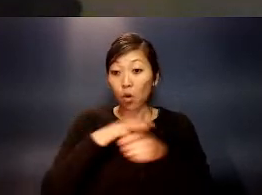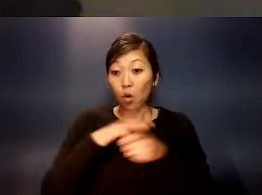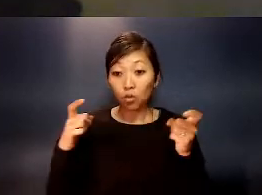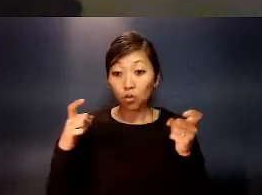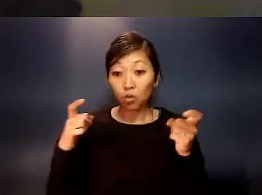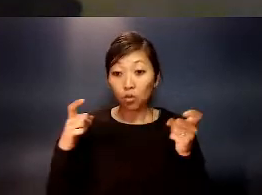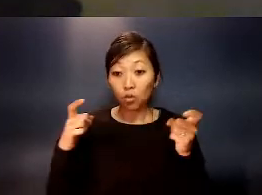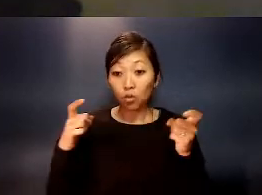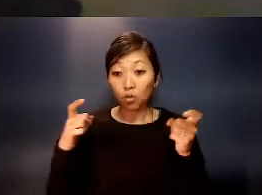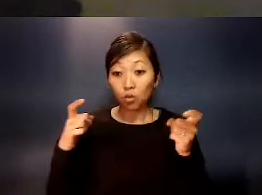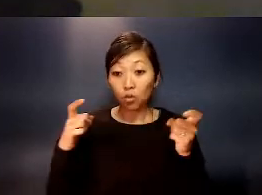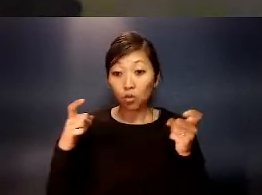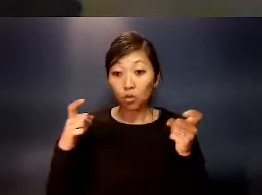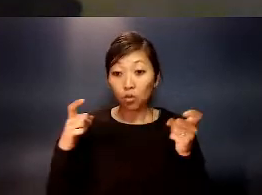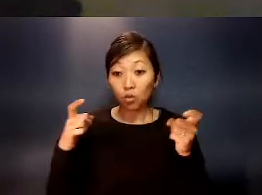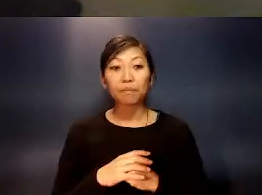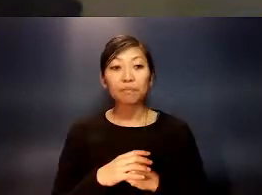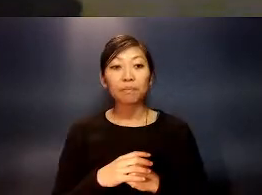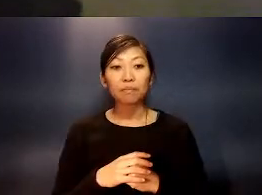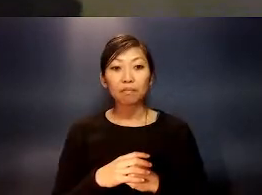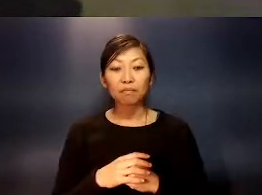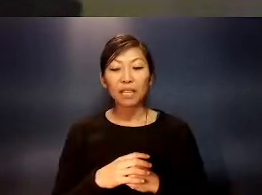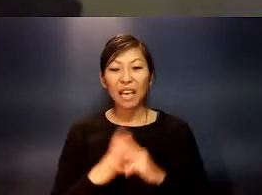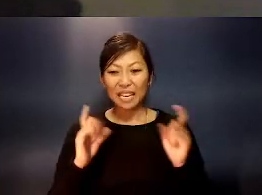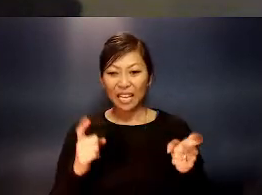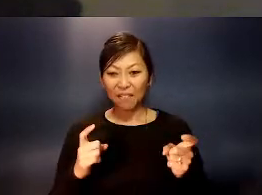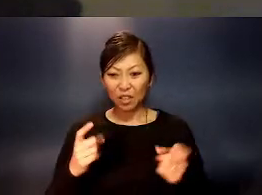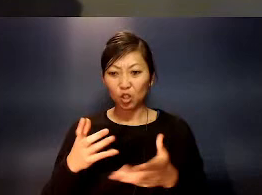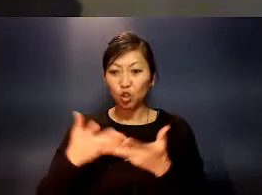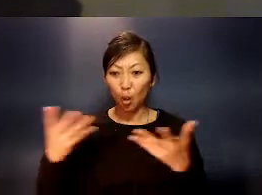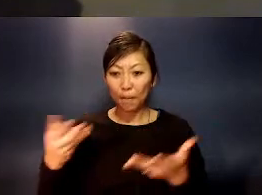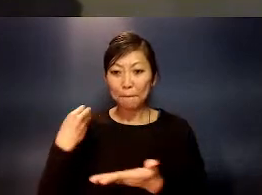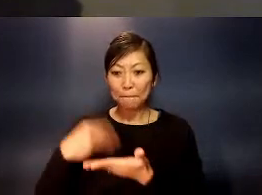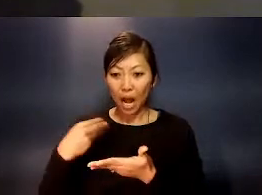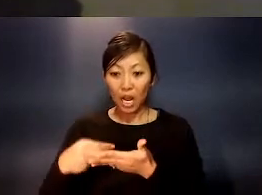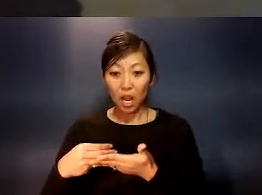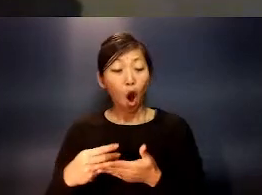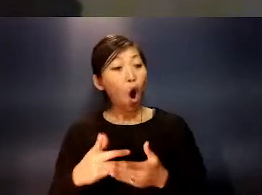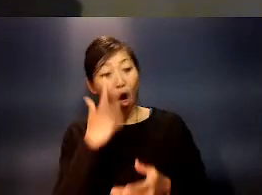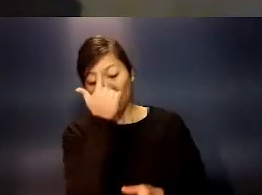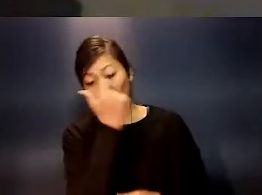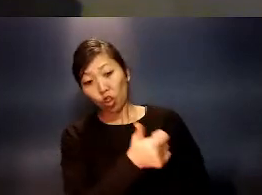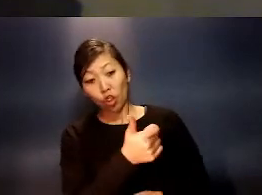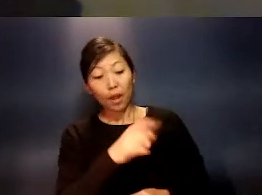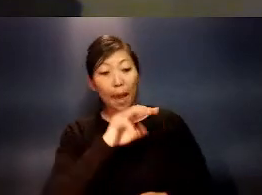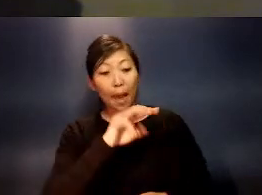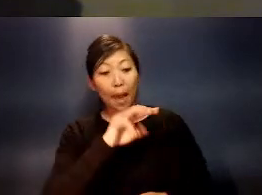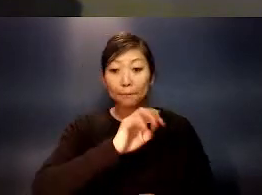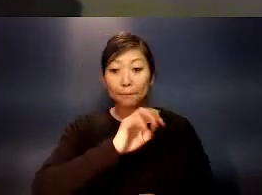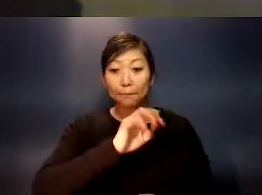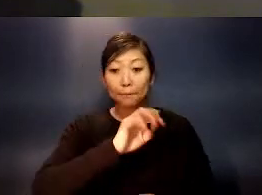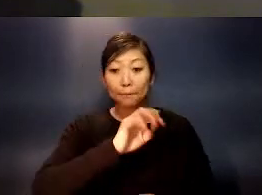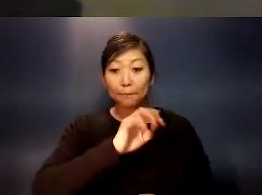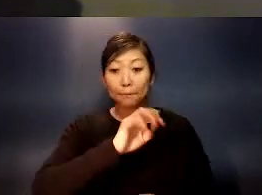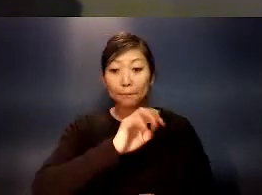IN ADDITION TO PROVIDING UNLIMITED SPENDING TO THE POLICE DEPARTMENT, GIVEN THE NUMBER OF OFFICERS, THIS BUDGET HAS A LARGE NEGATIVE POSITION IN THE